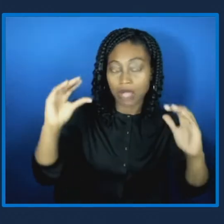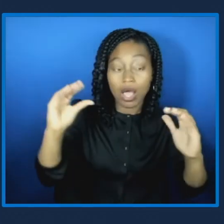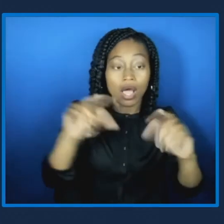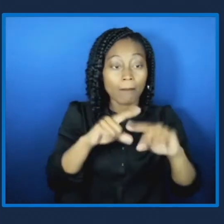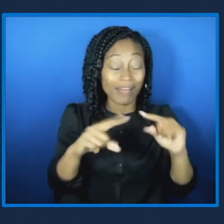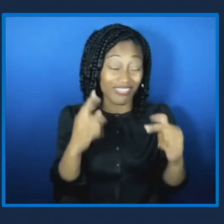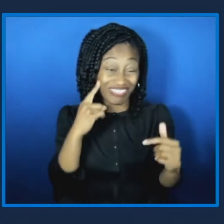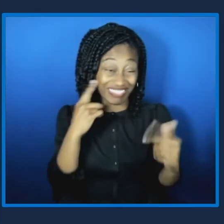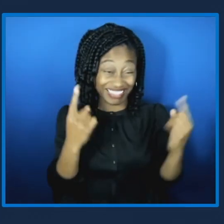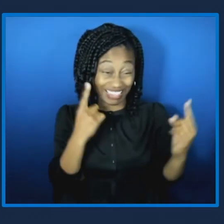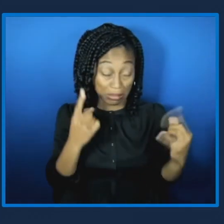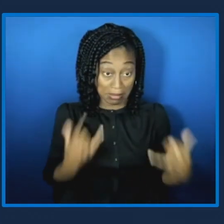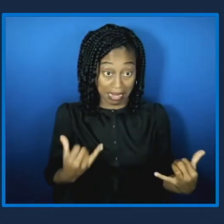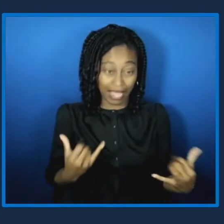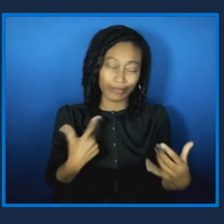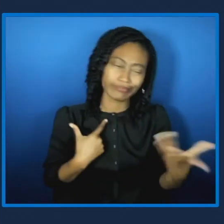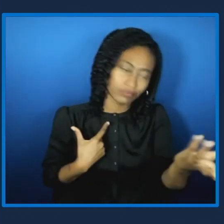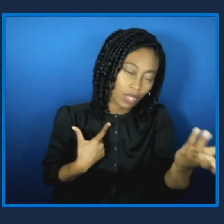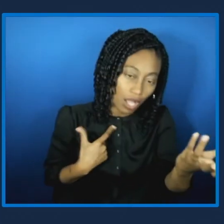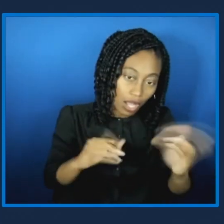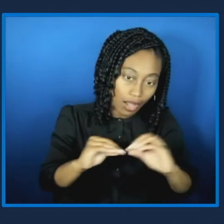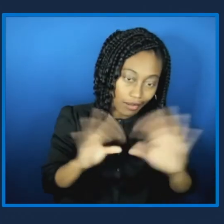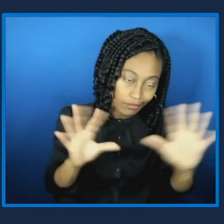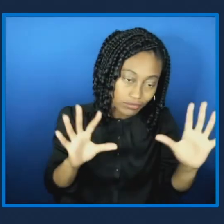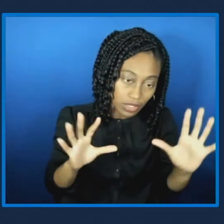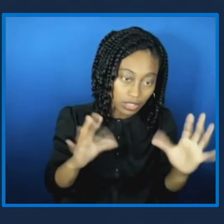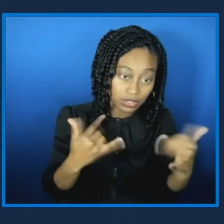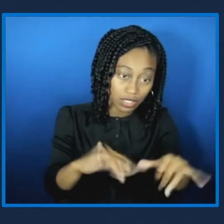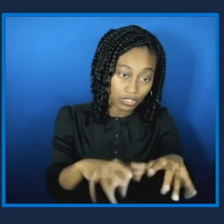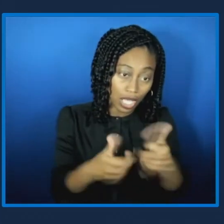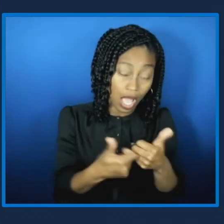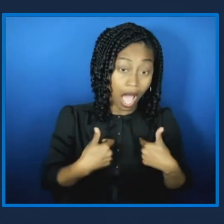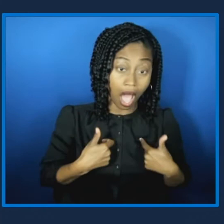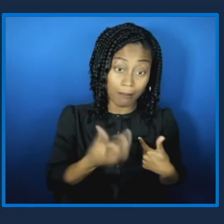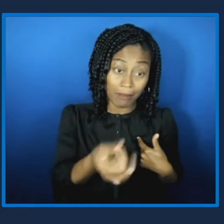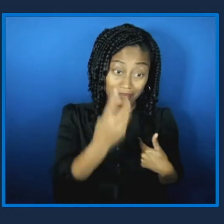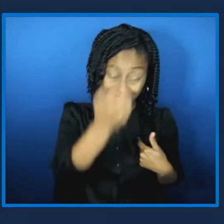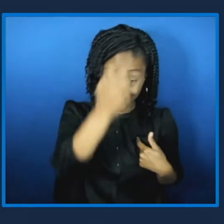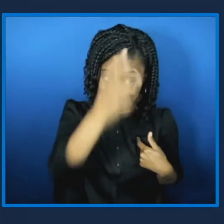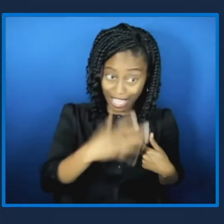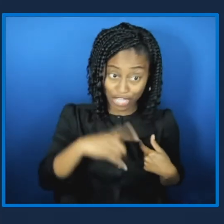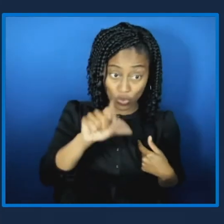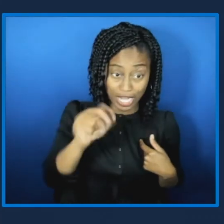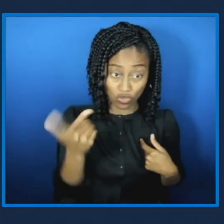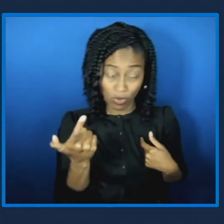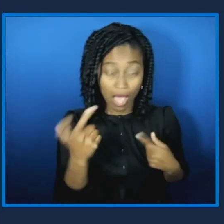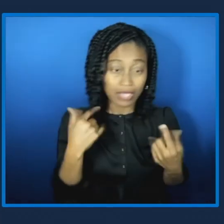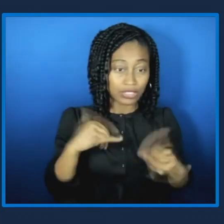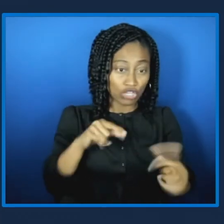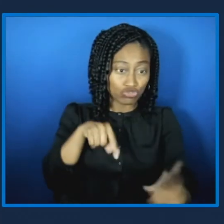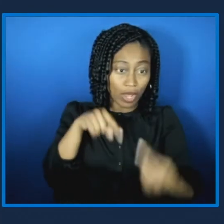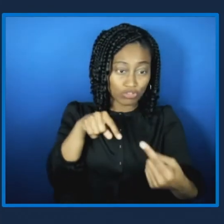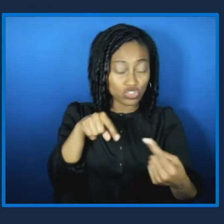I'm not sitting here pretending there are not. I'm a blind guy in 2021 who still struggles to access websites. There are still apps